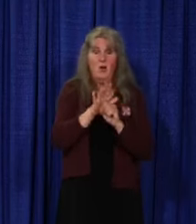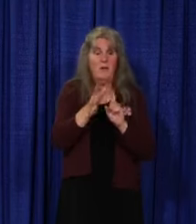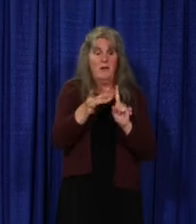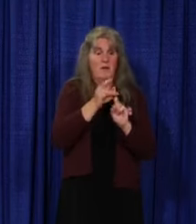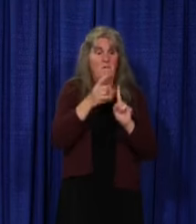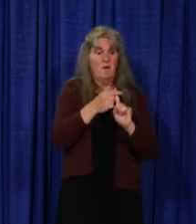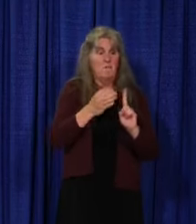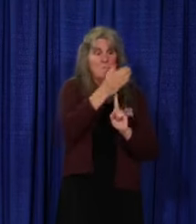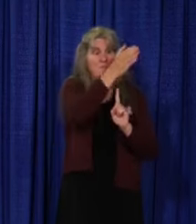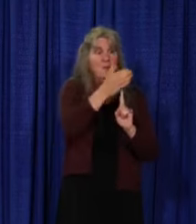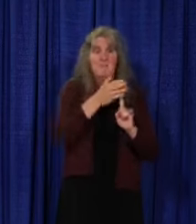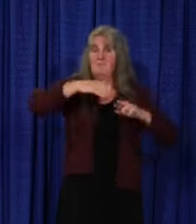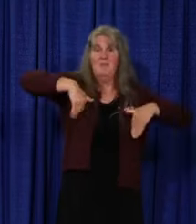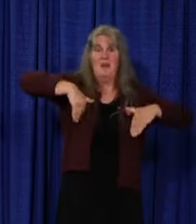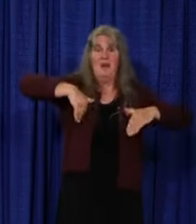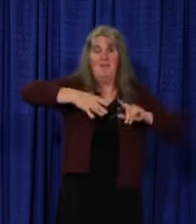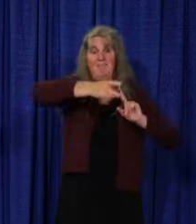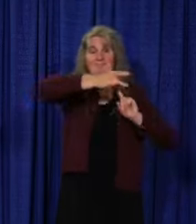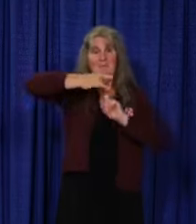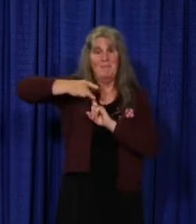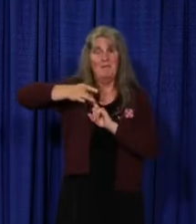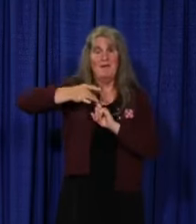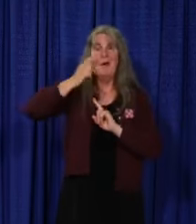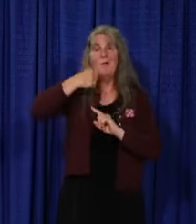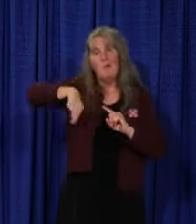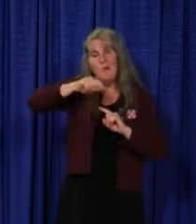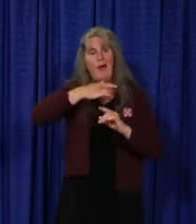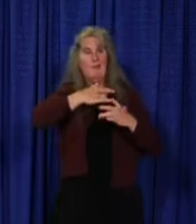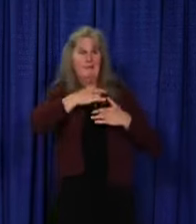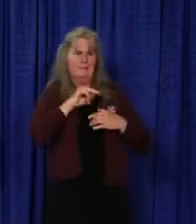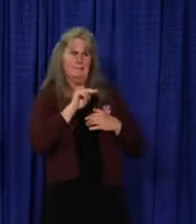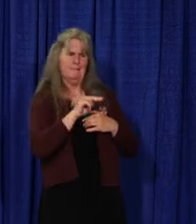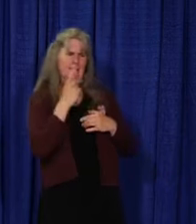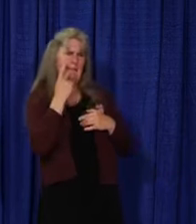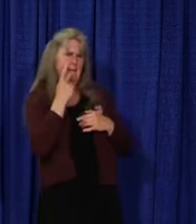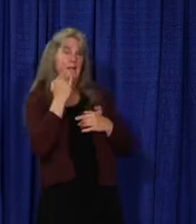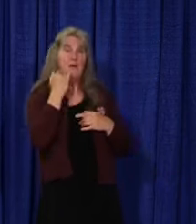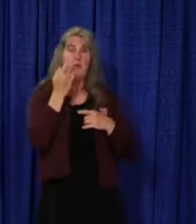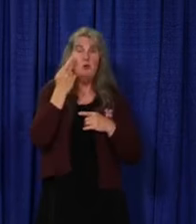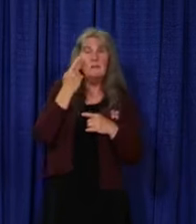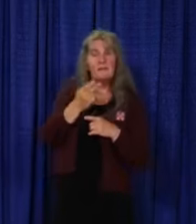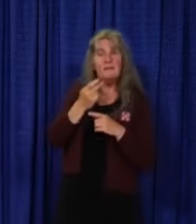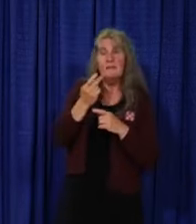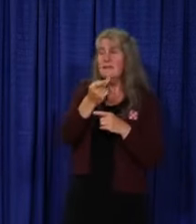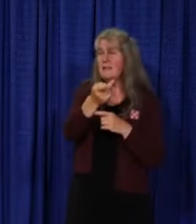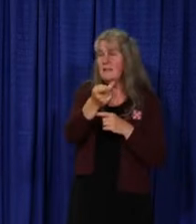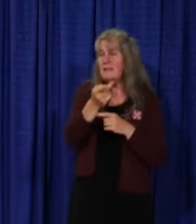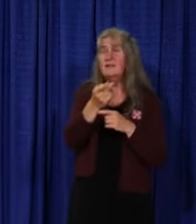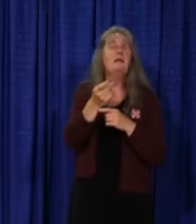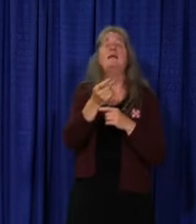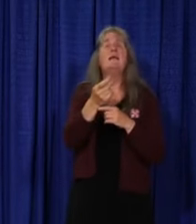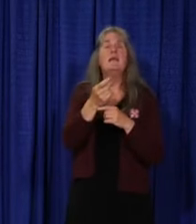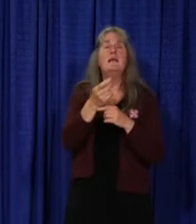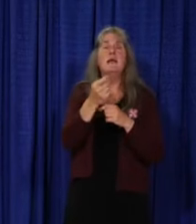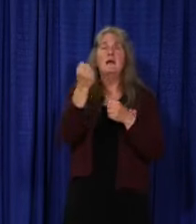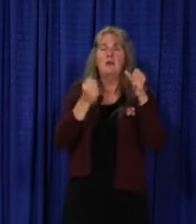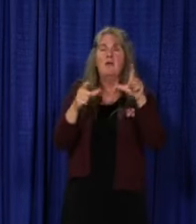that traffic stream. We know there is a lot of concern for sure. If you see a plate-- the decals are going to help out quite a